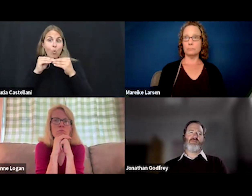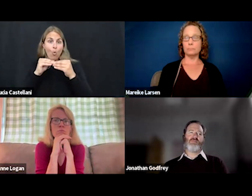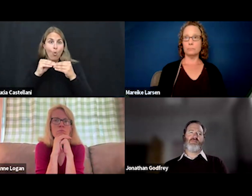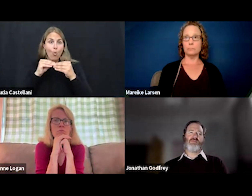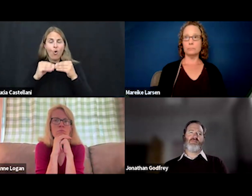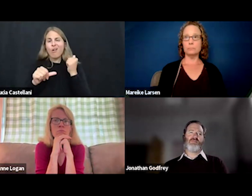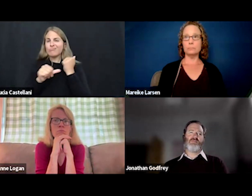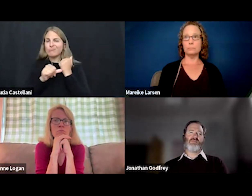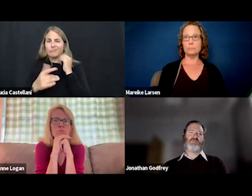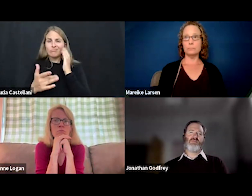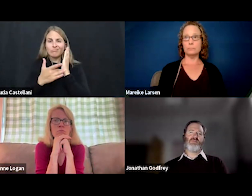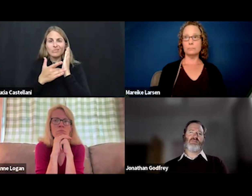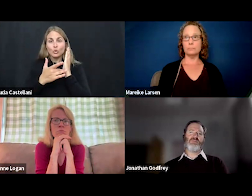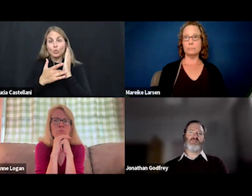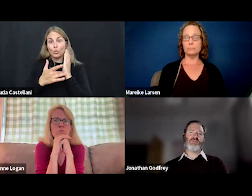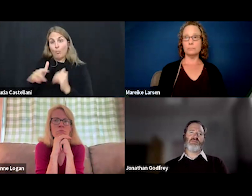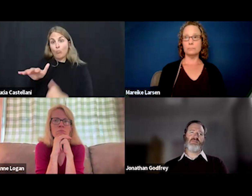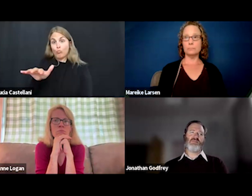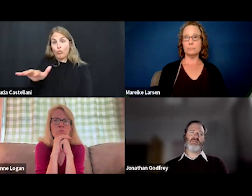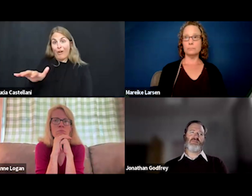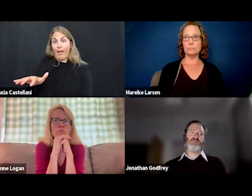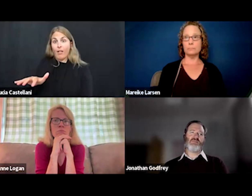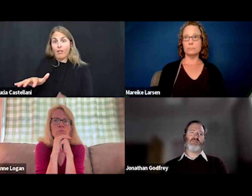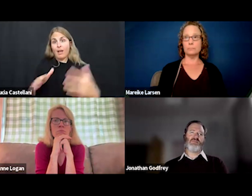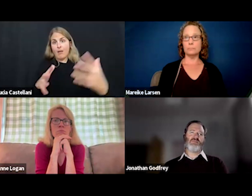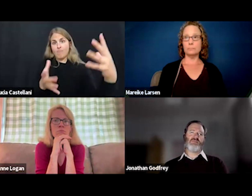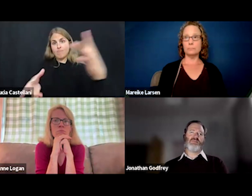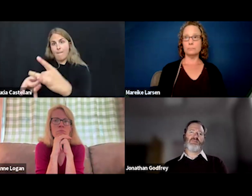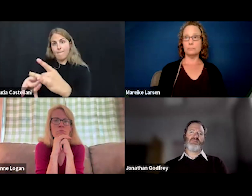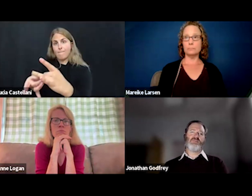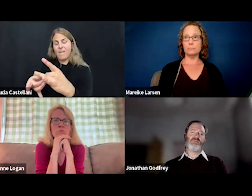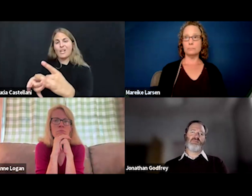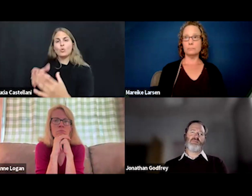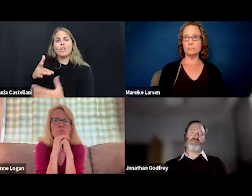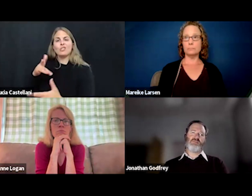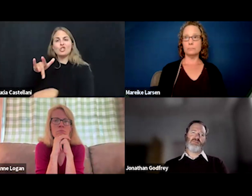Braille that you can touch, feel, and read.